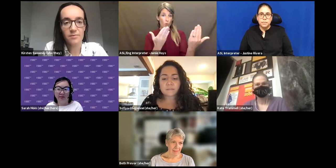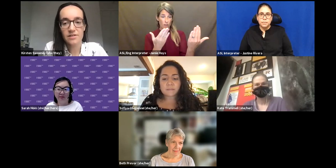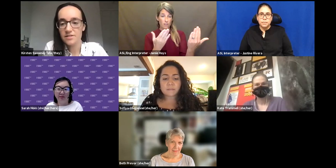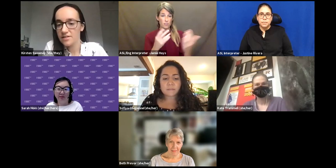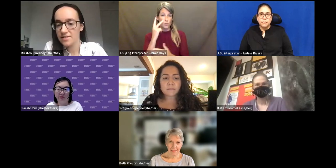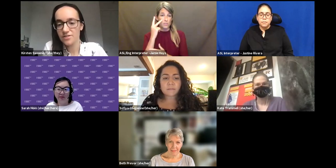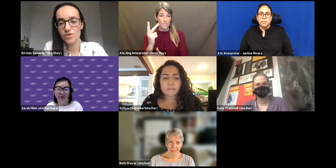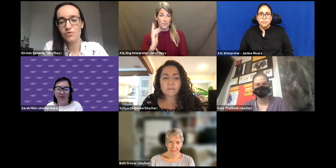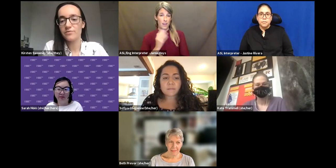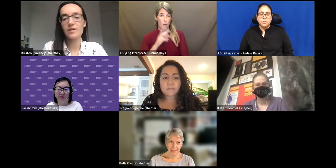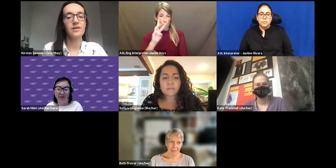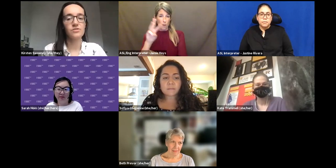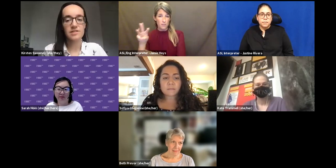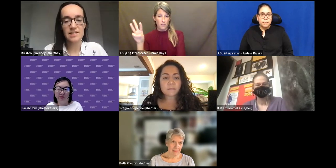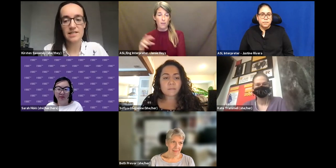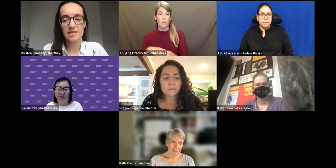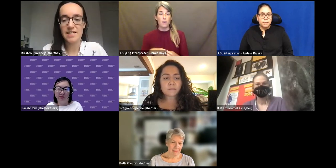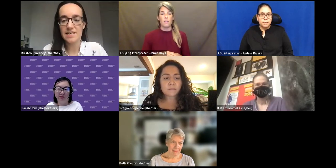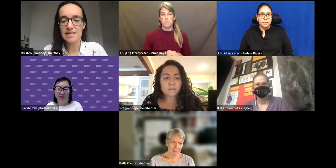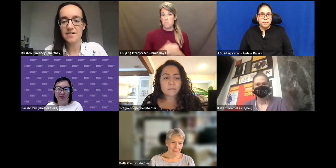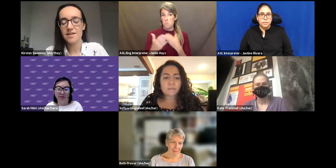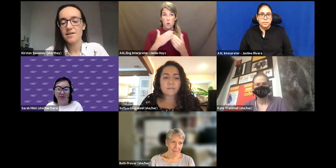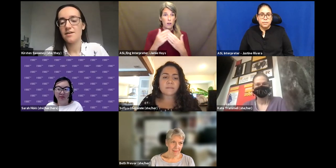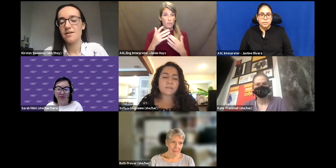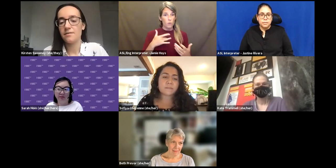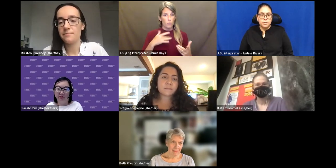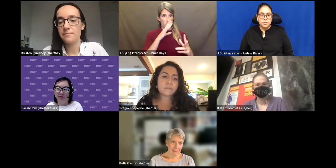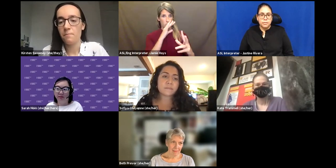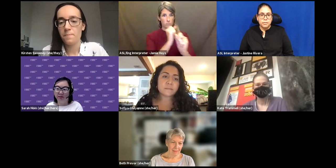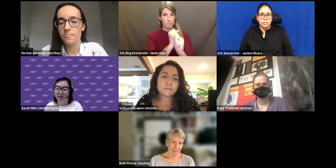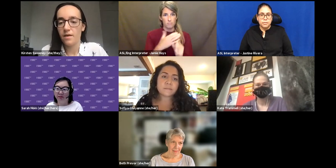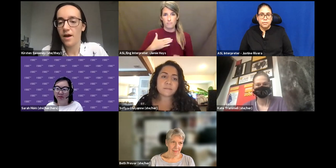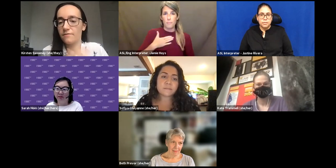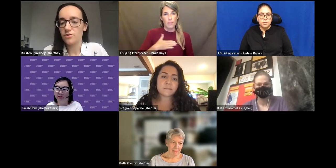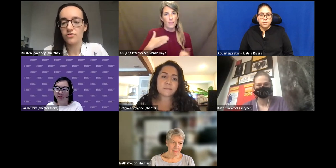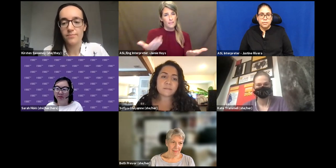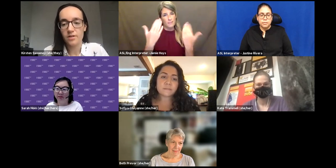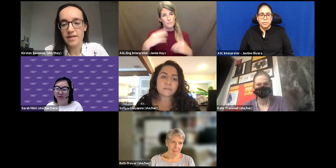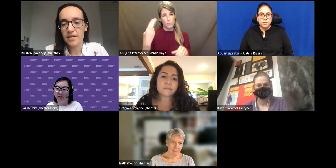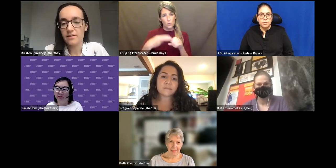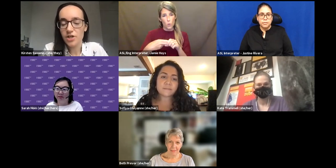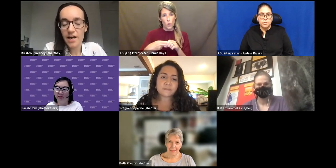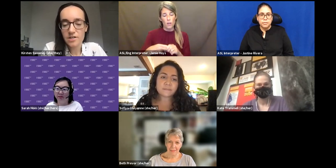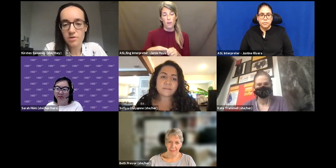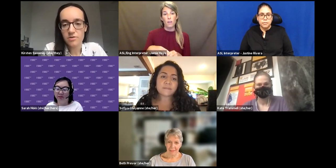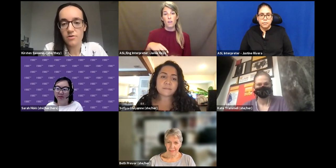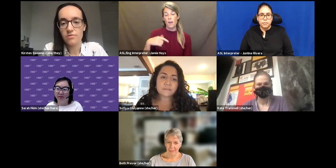Equity Series as you feel interested in attending. I've just dropped the link in the chat to where you can go to